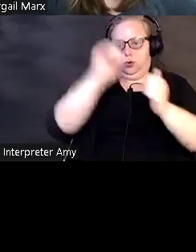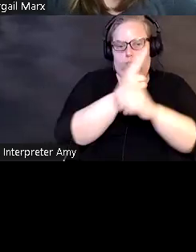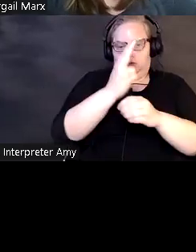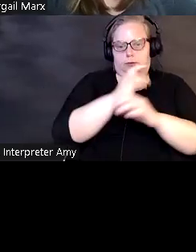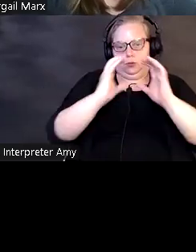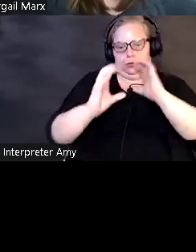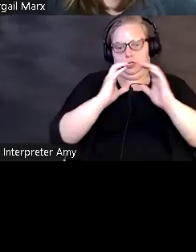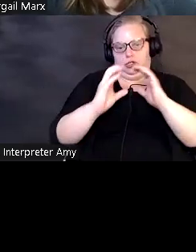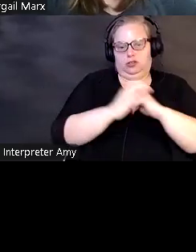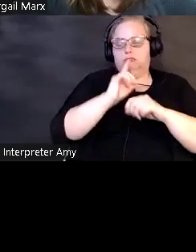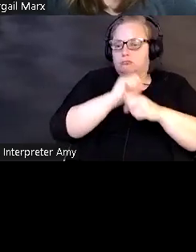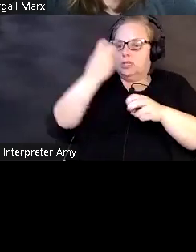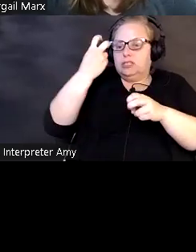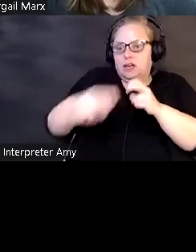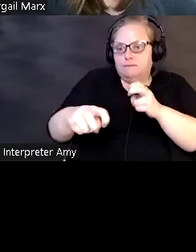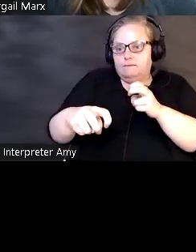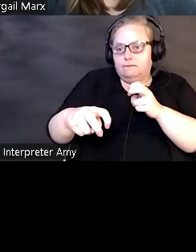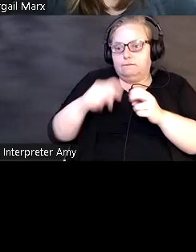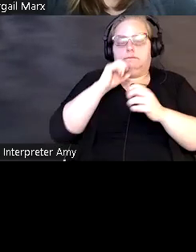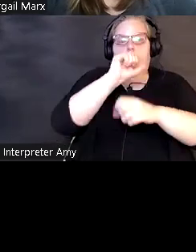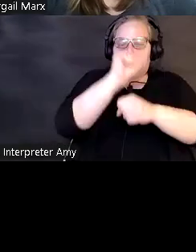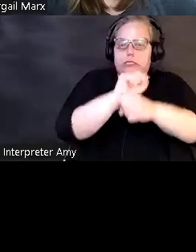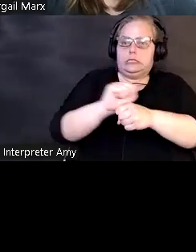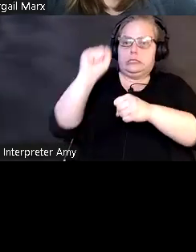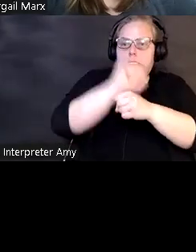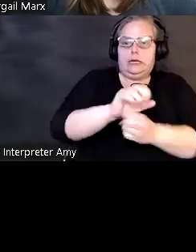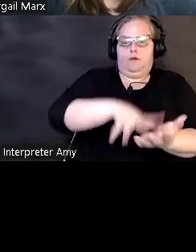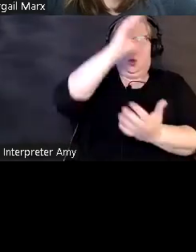Because it is hard and it's work and they're learning a new skill and a new strategy.